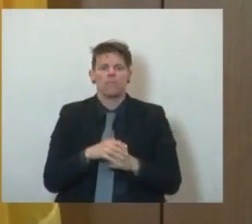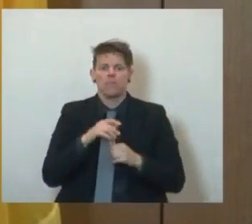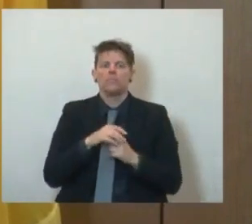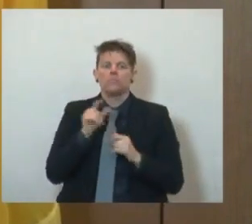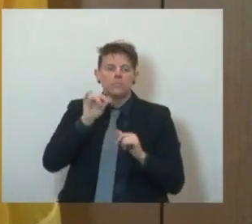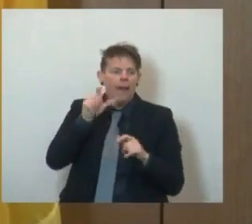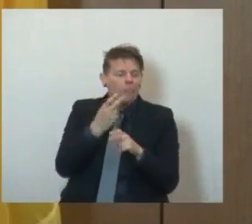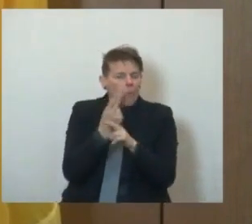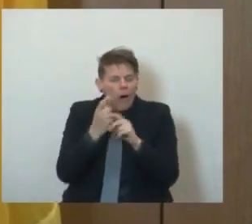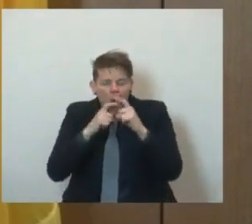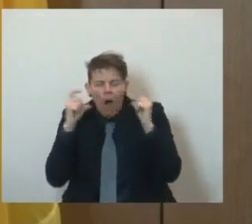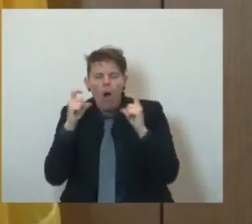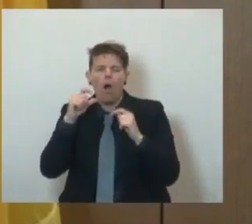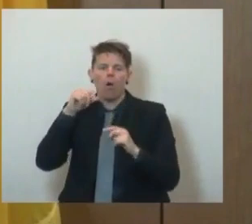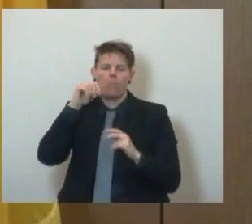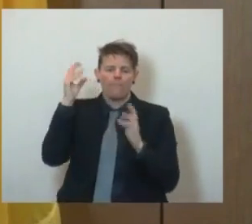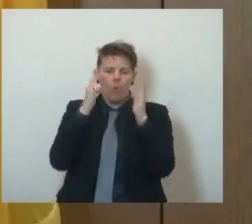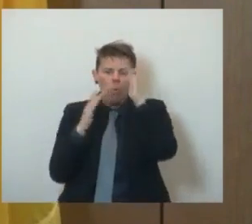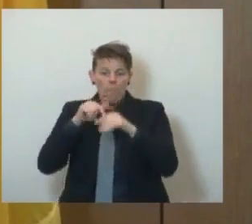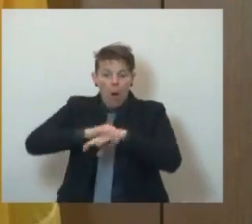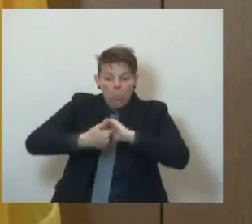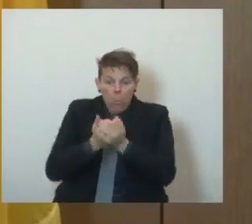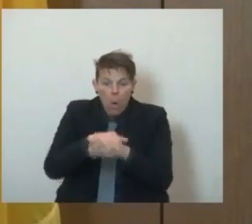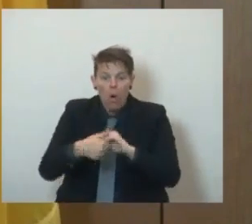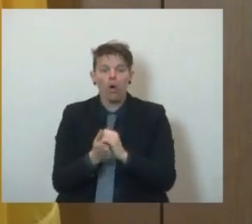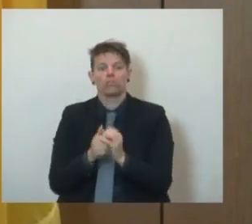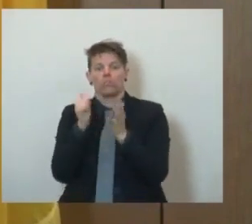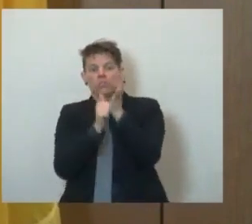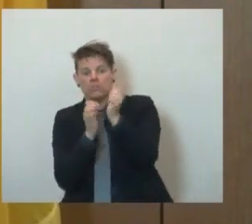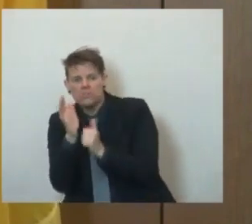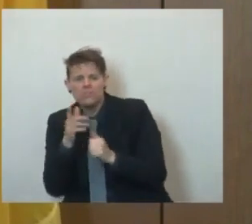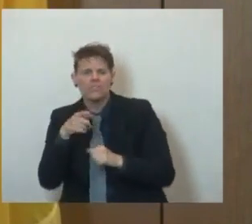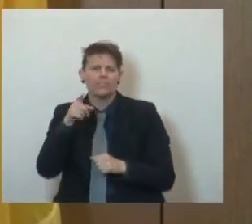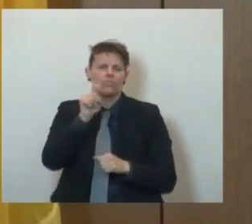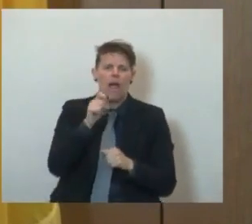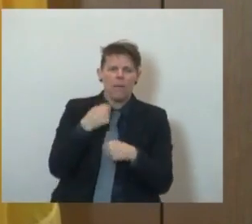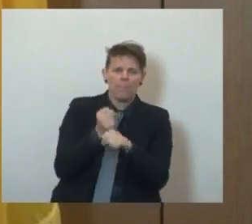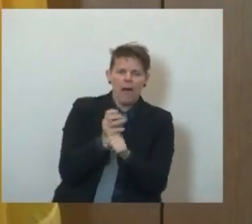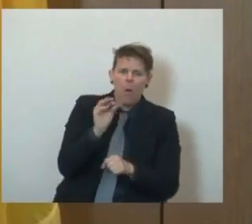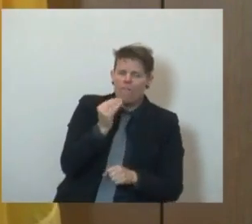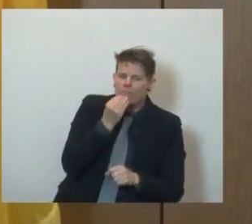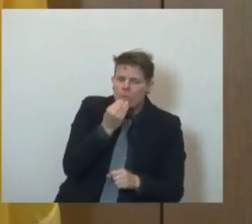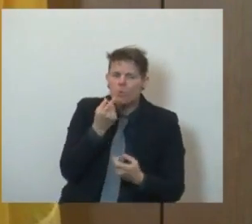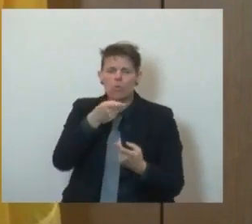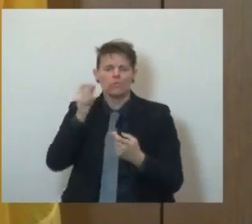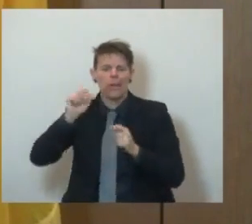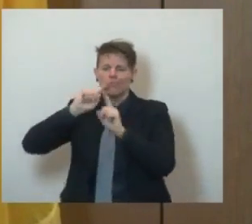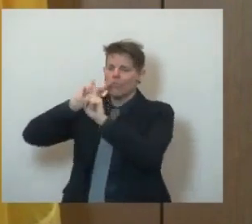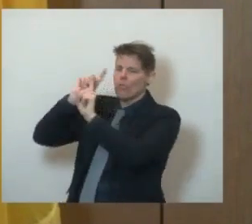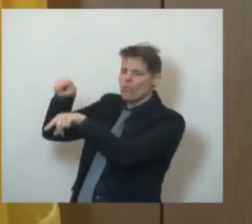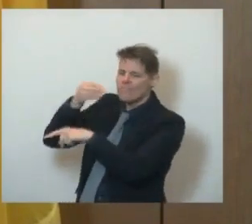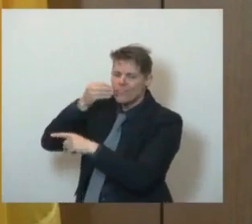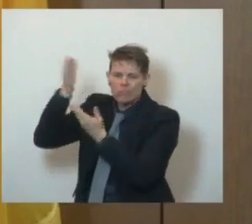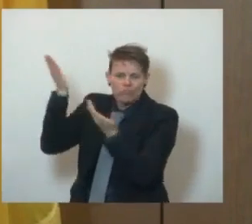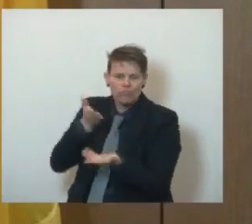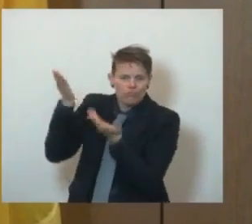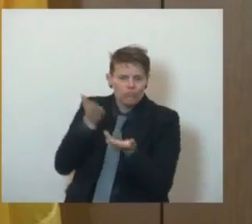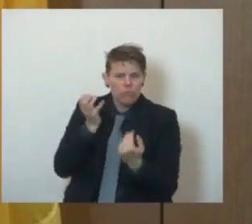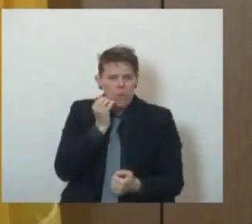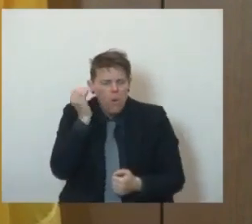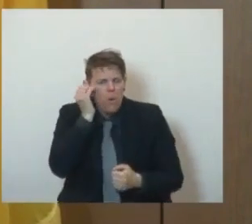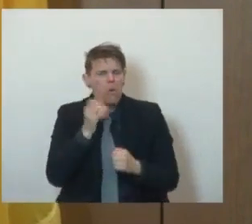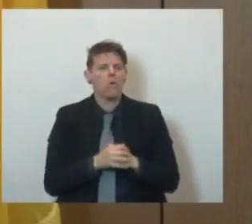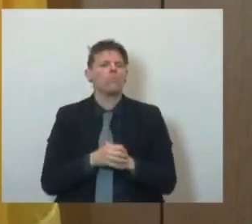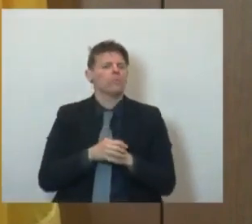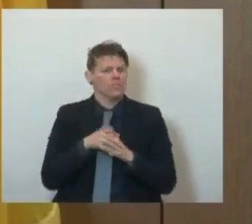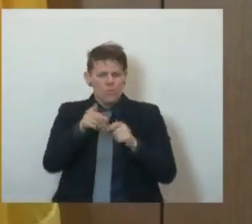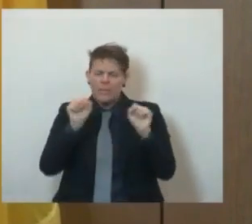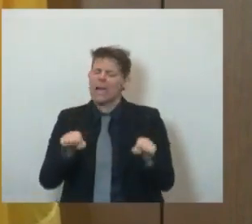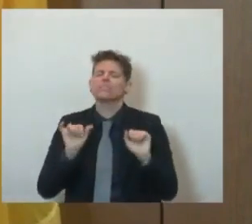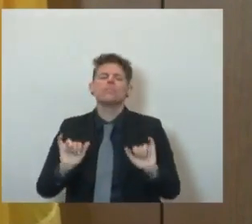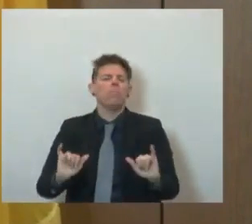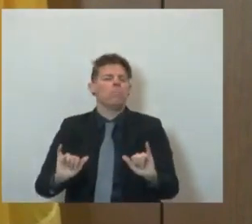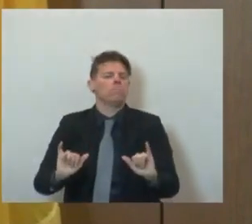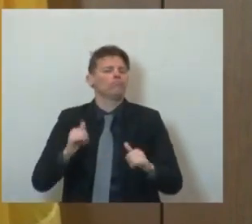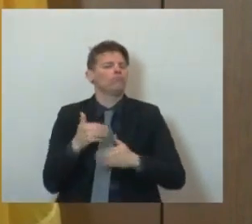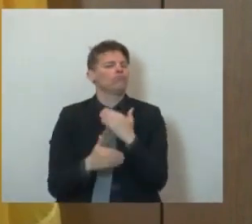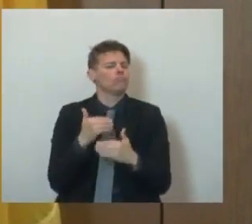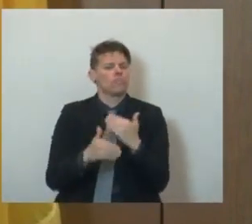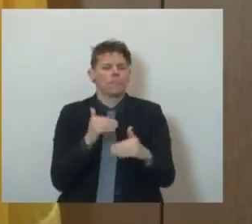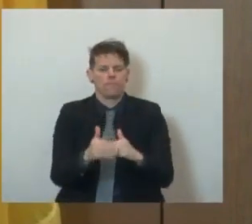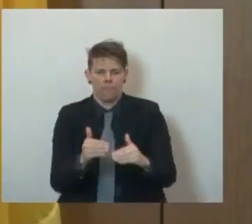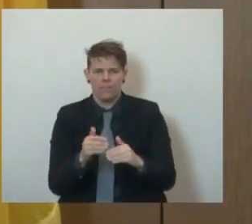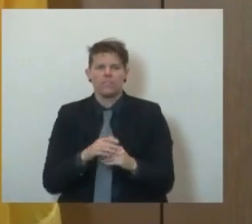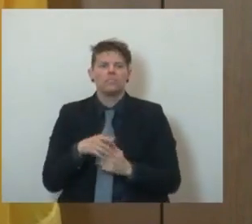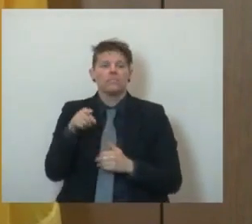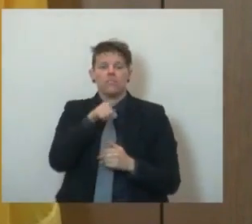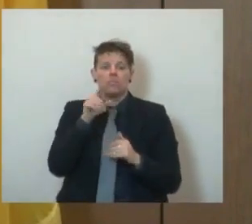IT’S ONE THING TO STAY AT HOME AND NOT HAVE TO WEAR A MASK AND NOT HAVE TO WORRY ABOUT GLOVES AND MAYBE YOU GROW A LOT OF YOUR OWN FOOD OR YOU HAVE YOUR FOOD DELIVERED YOU LIVE IN AN AREA